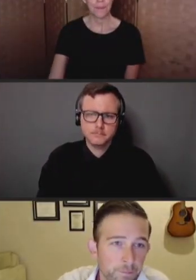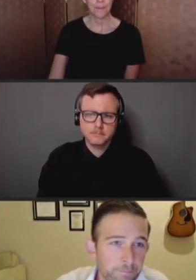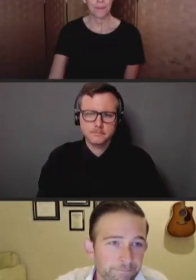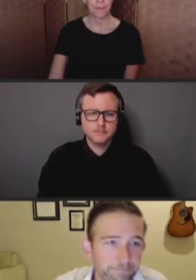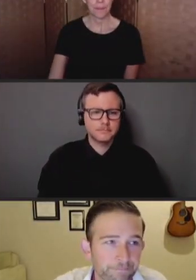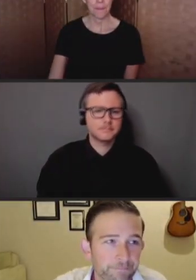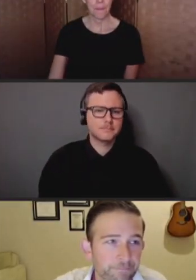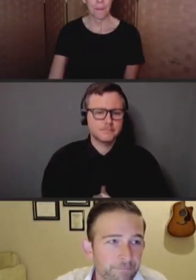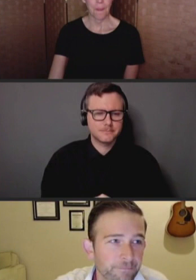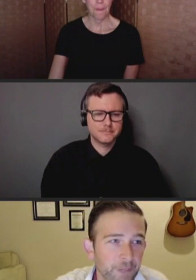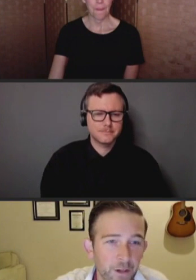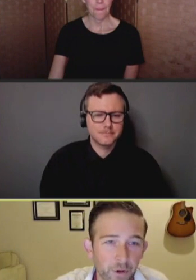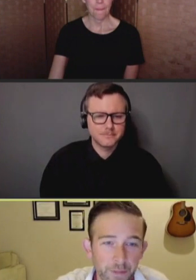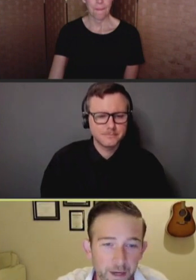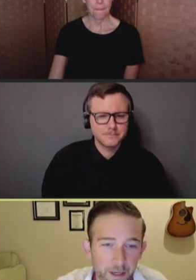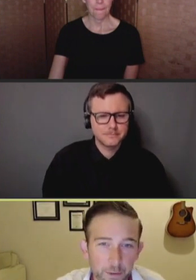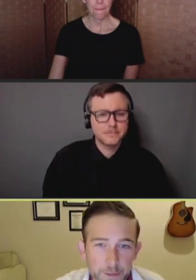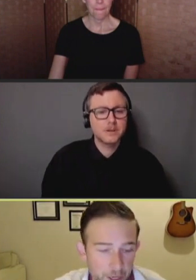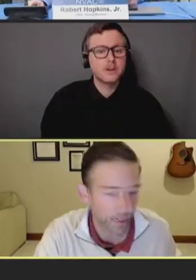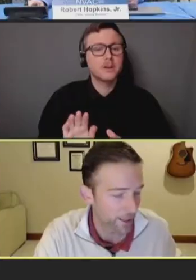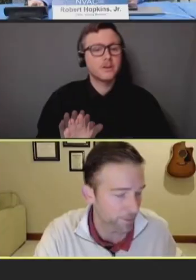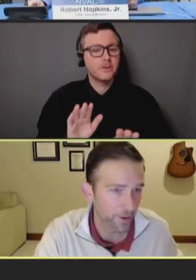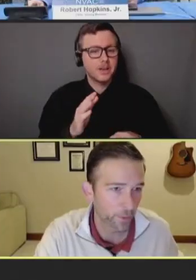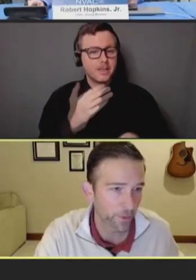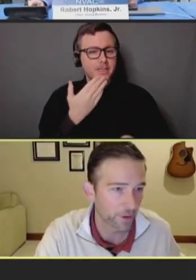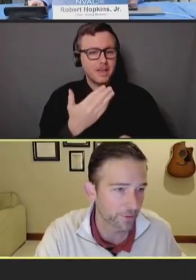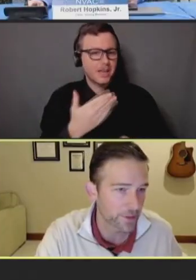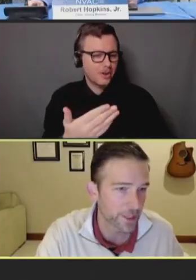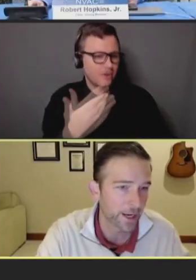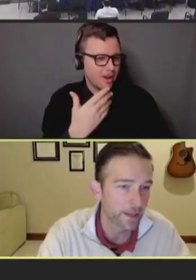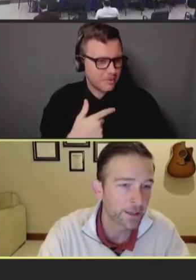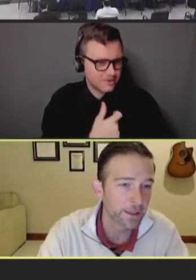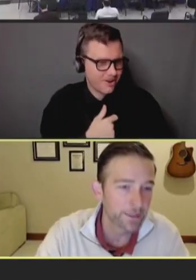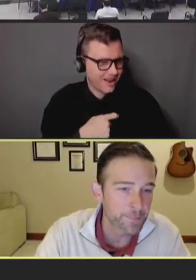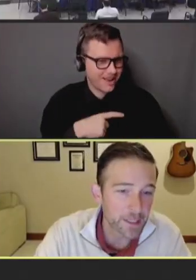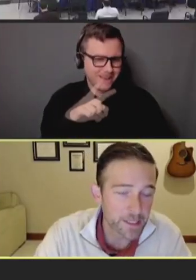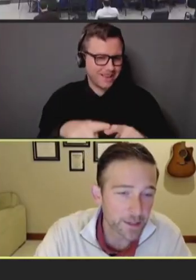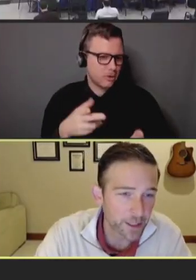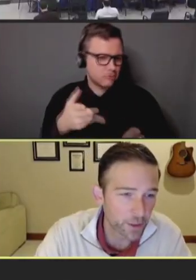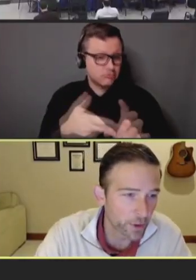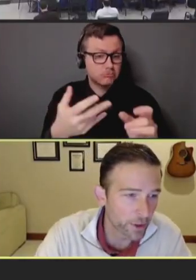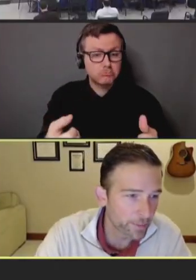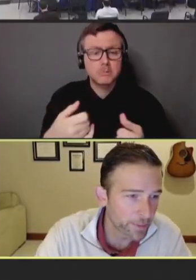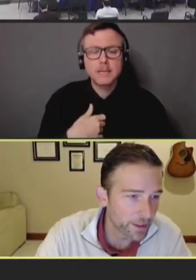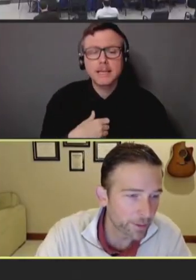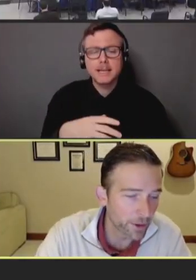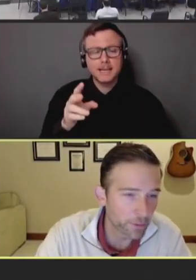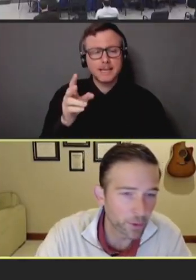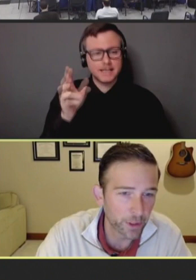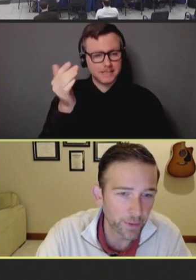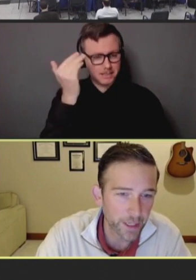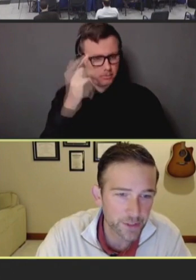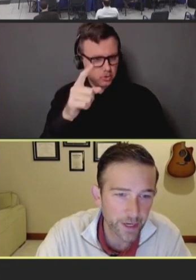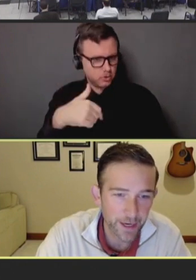You have the floor. Christopher Gast: Great. Thank you. I'm sorry I can't be there with all of you today. It sounds like you heard a bit about polio yesterday.